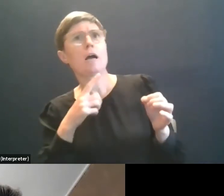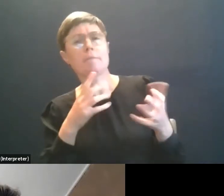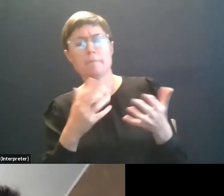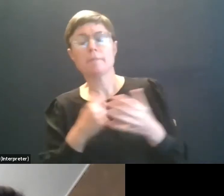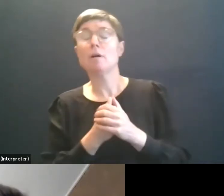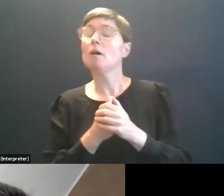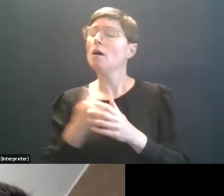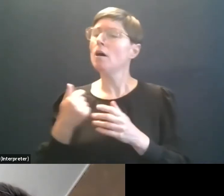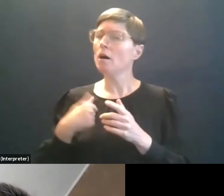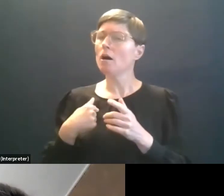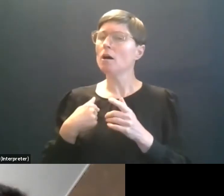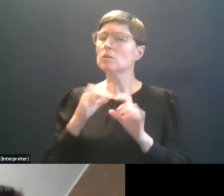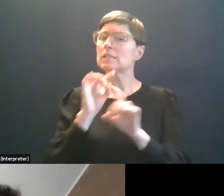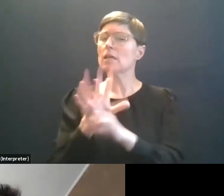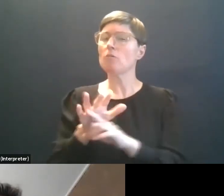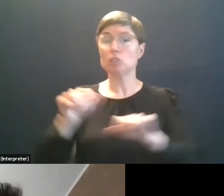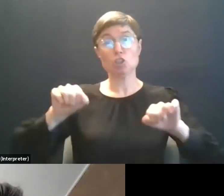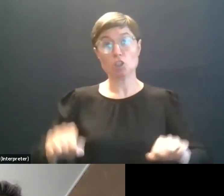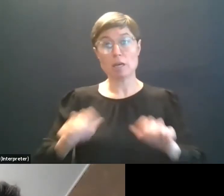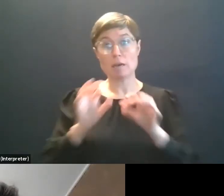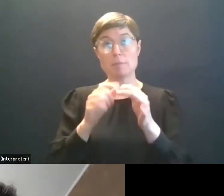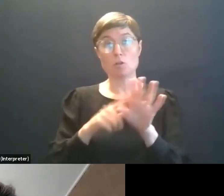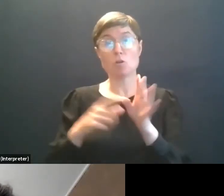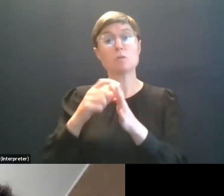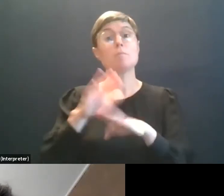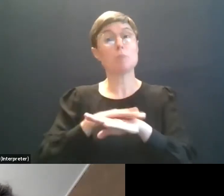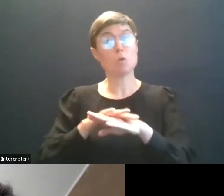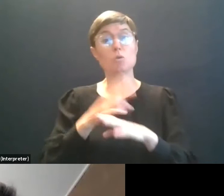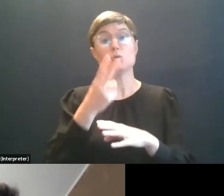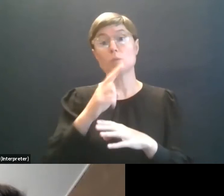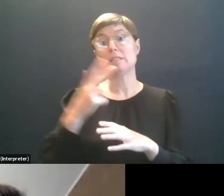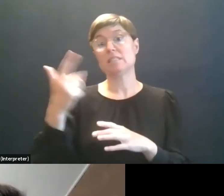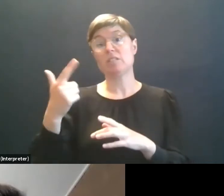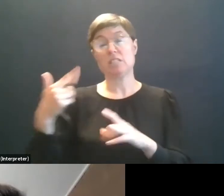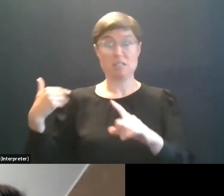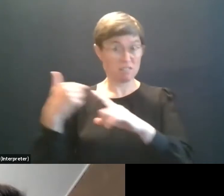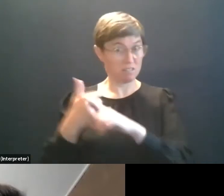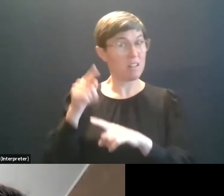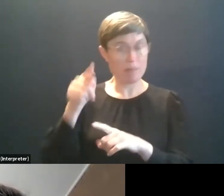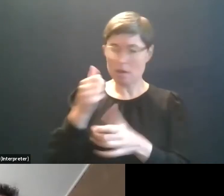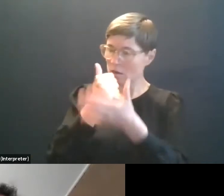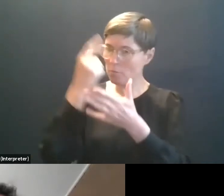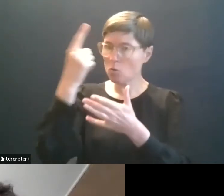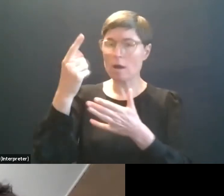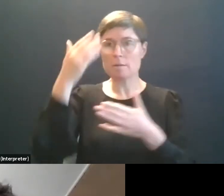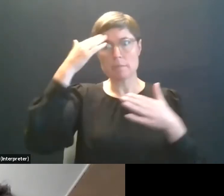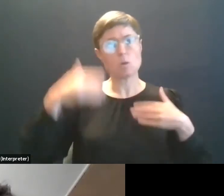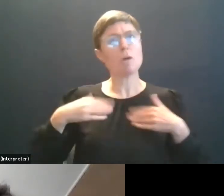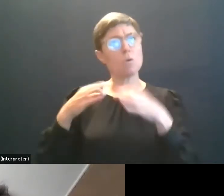since 2017, which is Australia's most visited mental health organisation and I know that